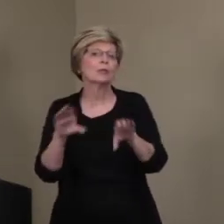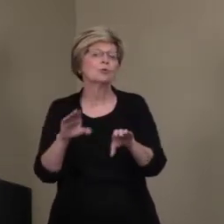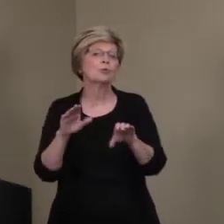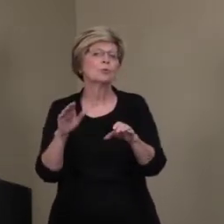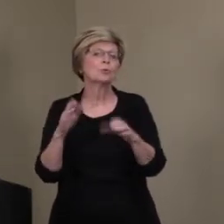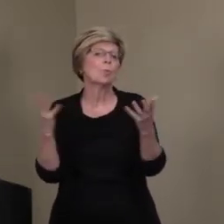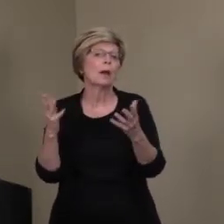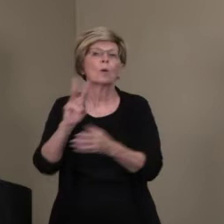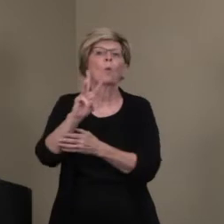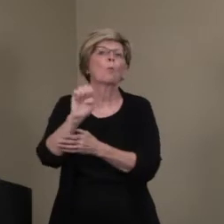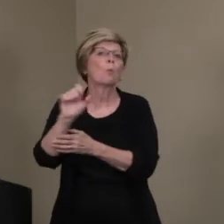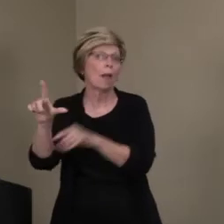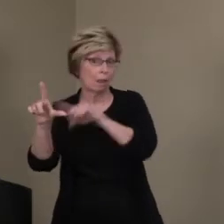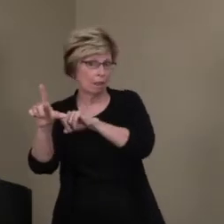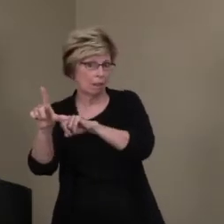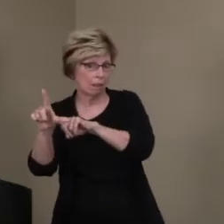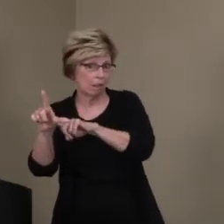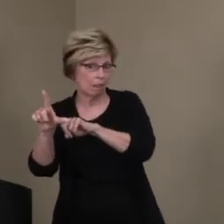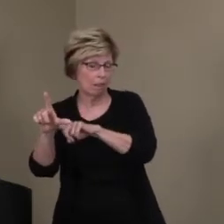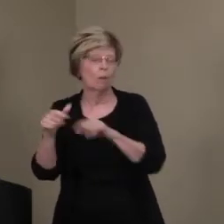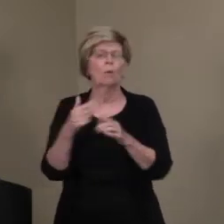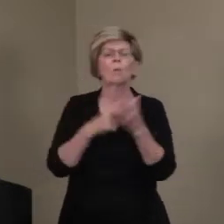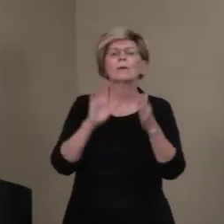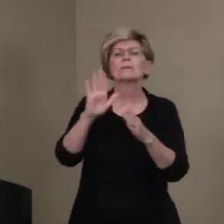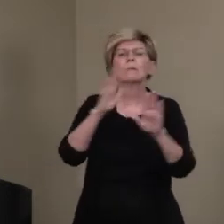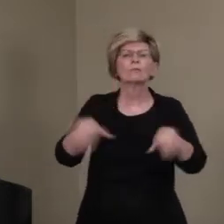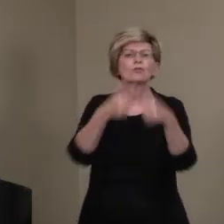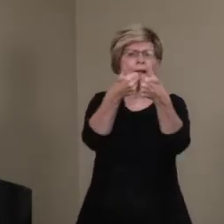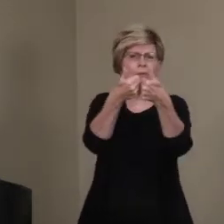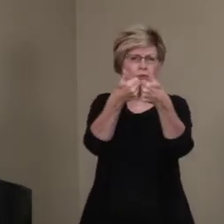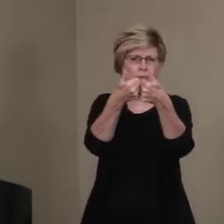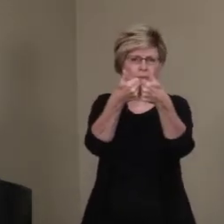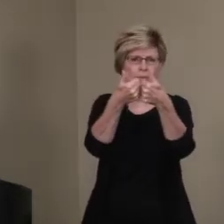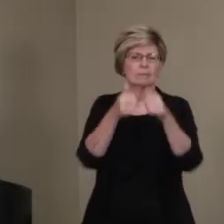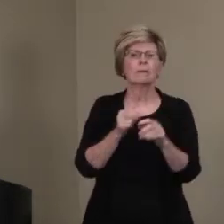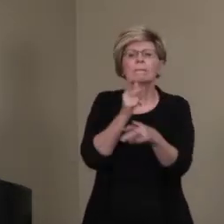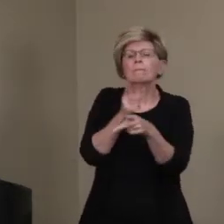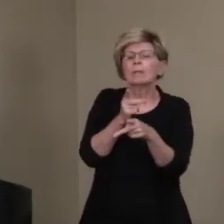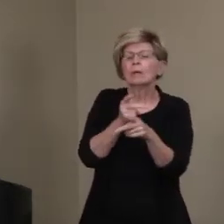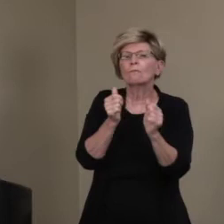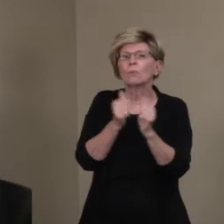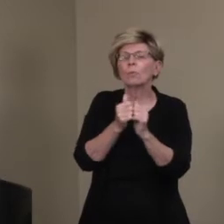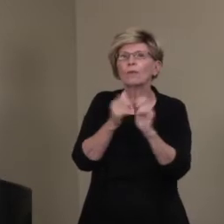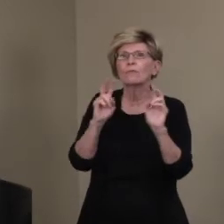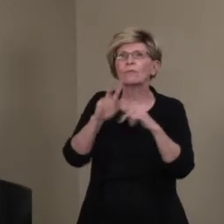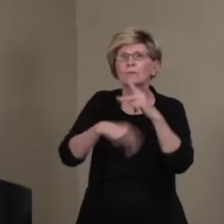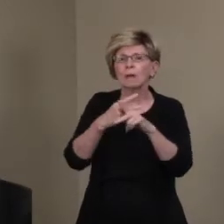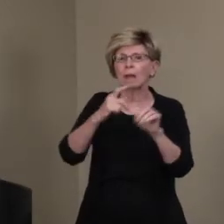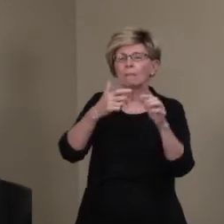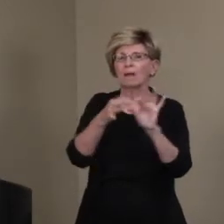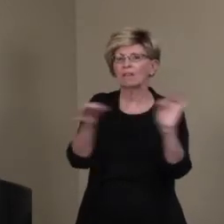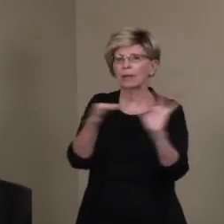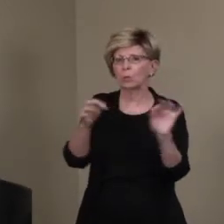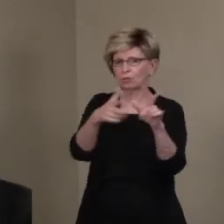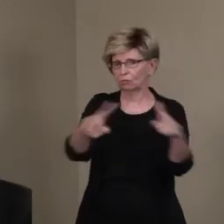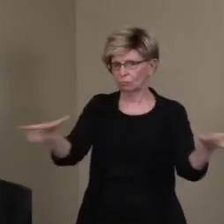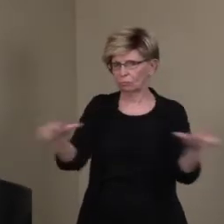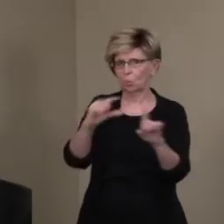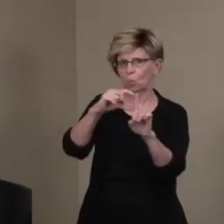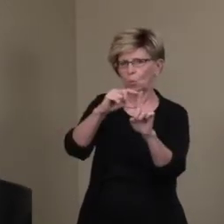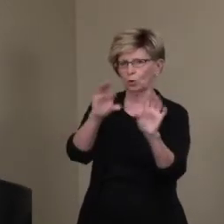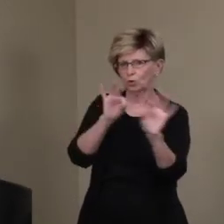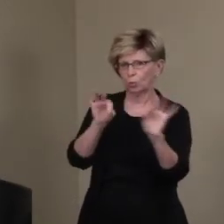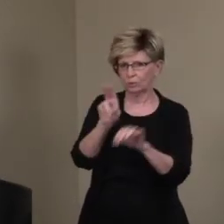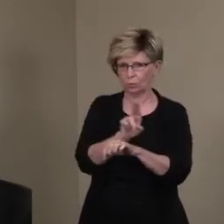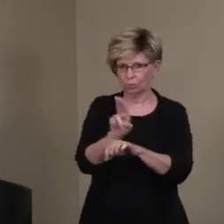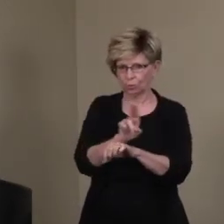need to explain that explicitly what are yours challenges and what kind of word